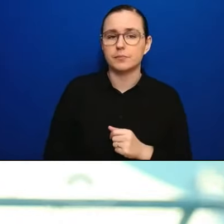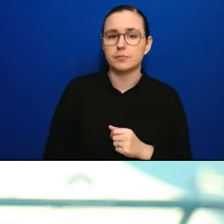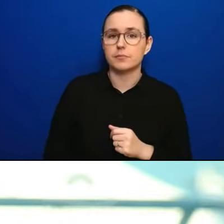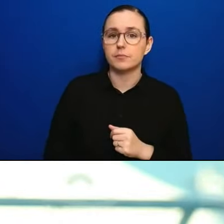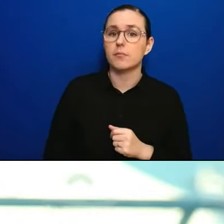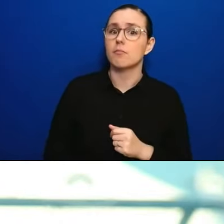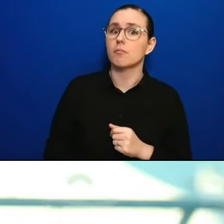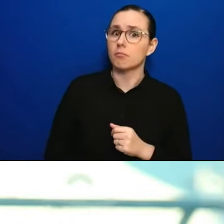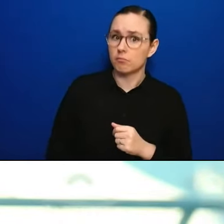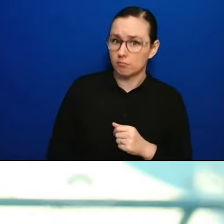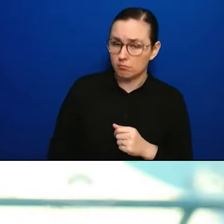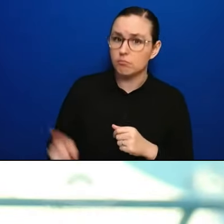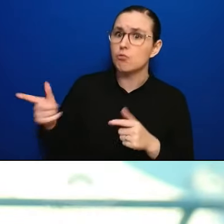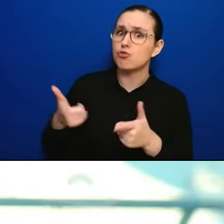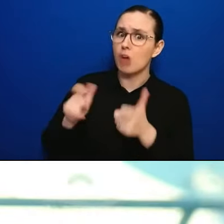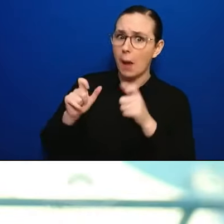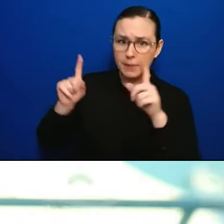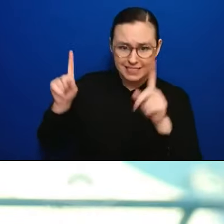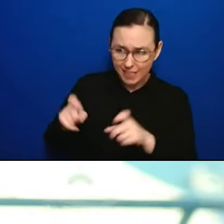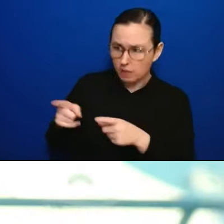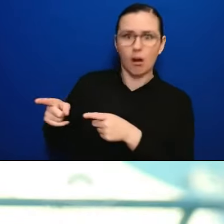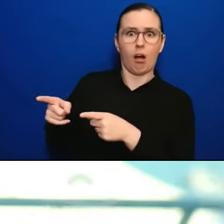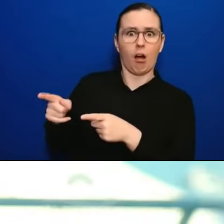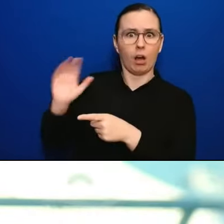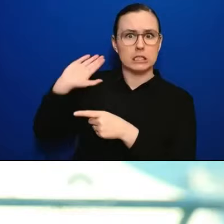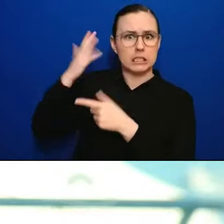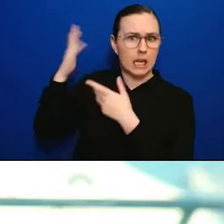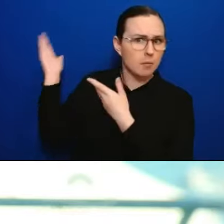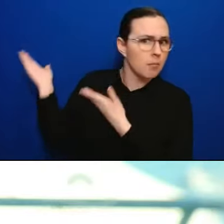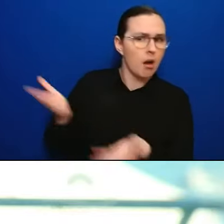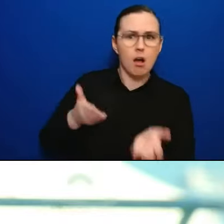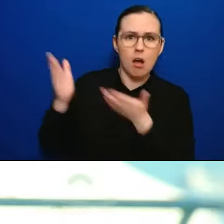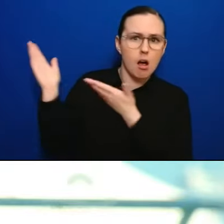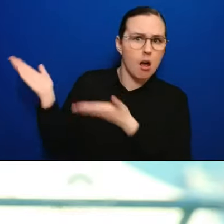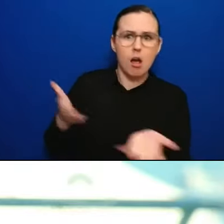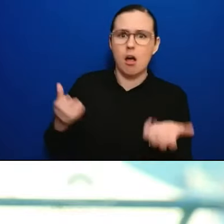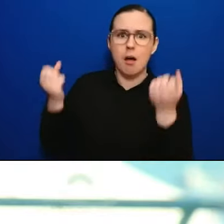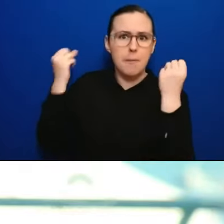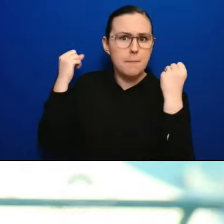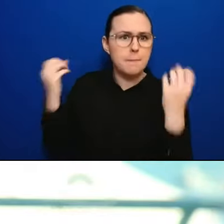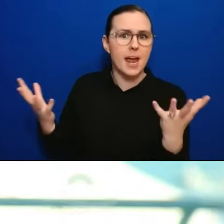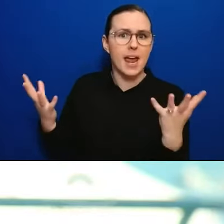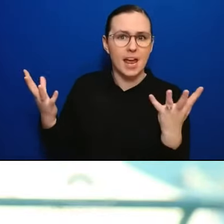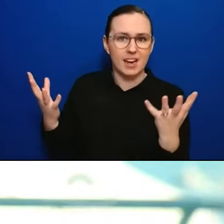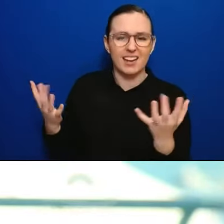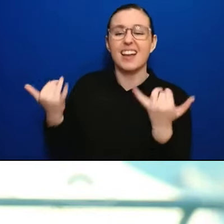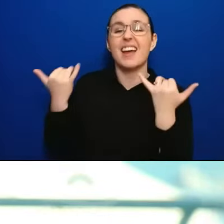follow-up? Yeah I just wanted to ask about the rapid tests it seems